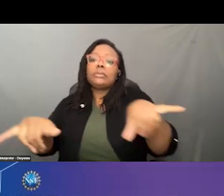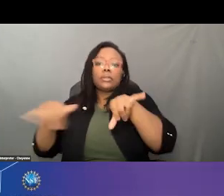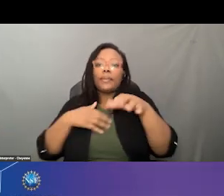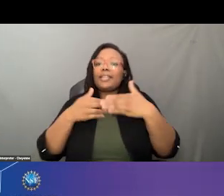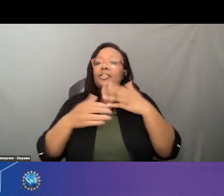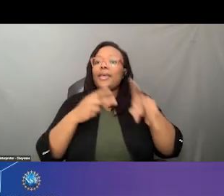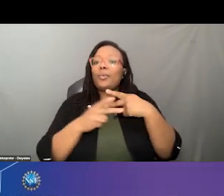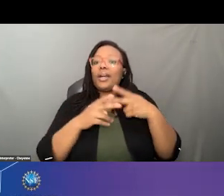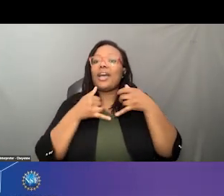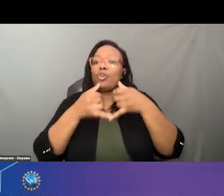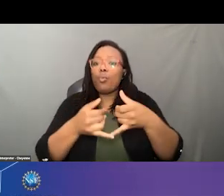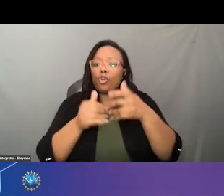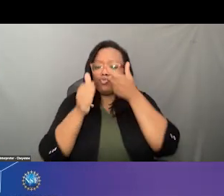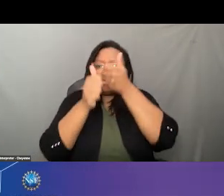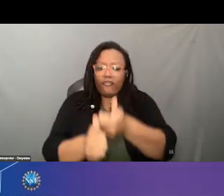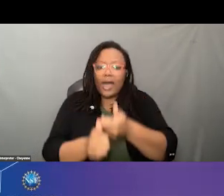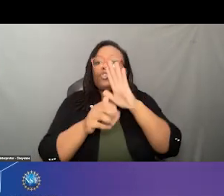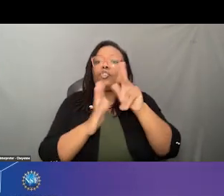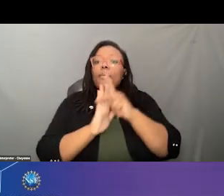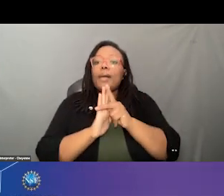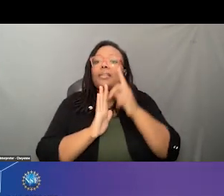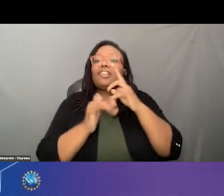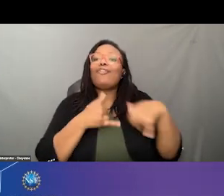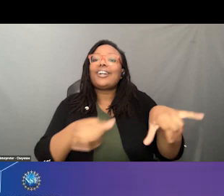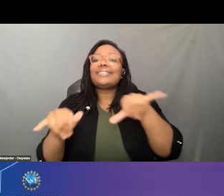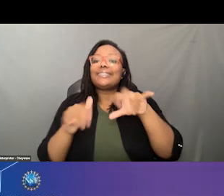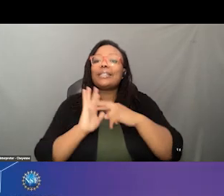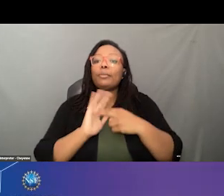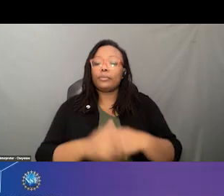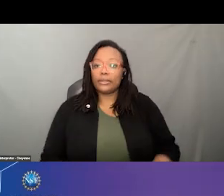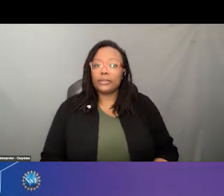Regardless of the type of award it is, you will follow your policy for consistency purposes.